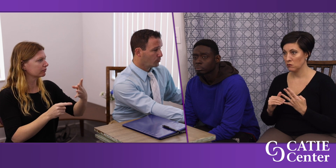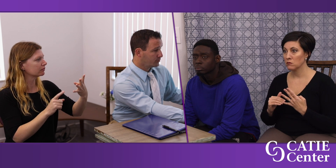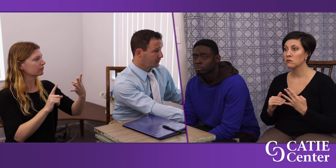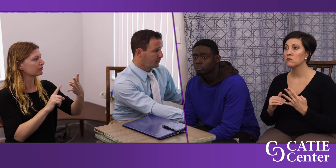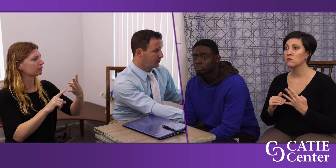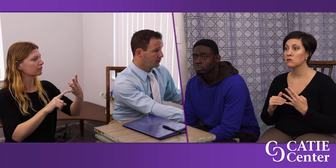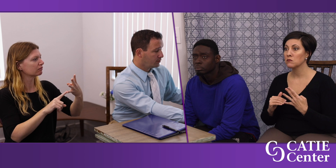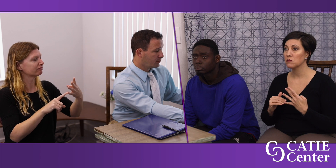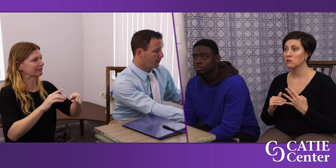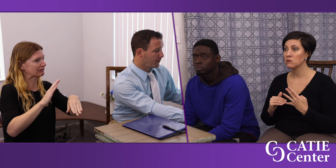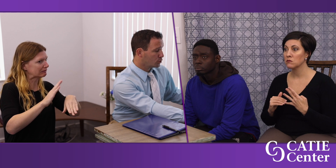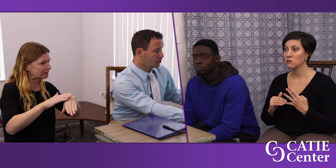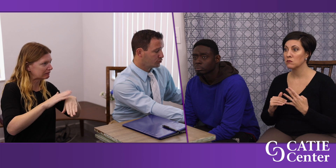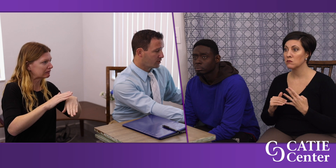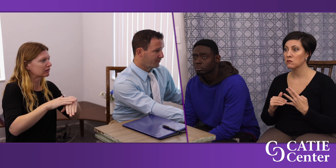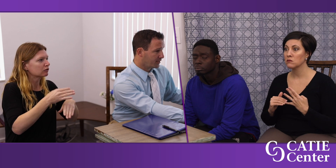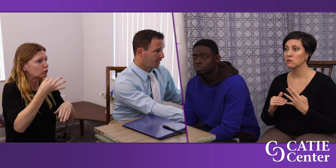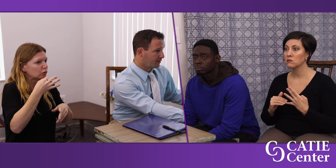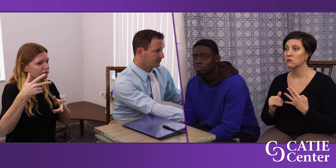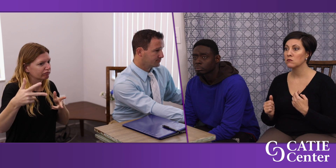or D) merging traffic ahead.